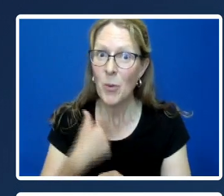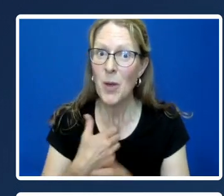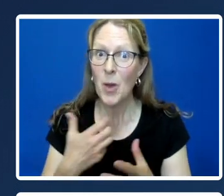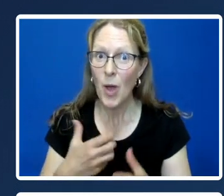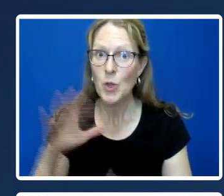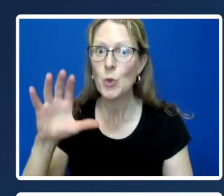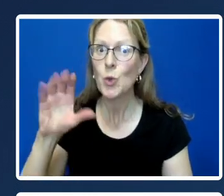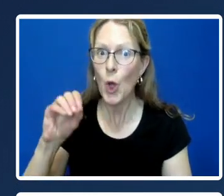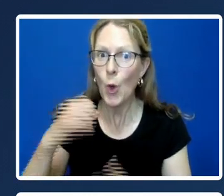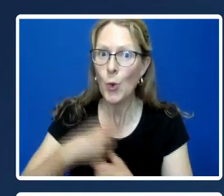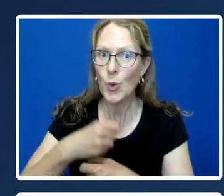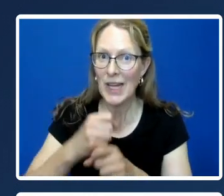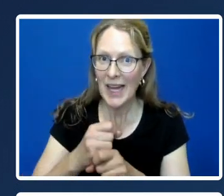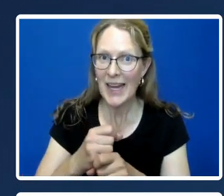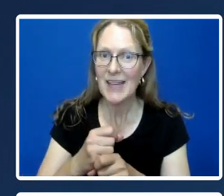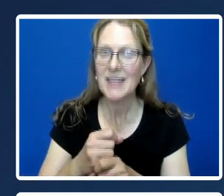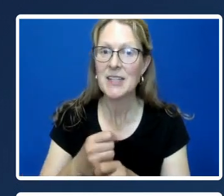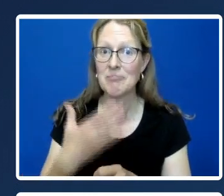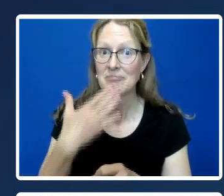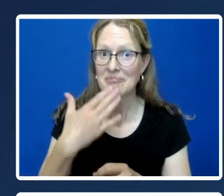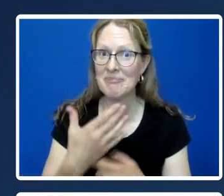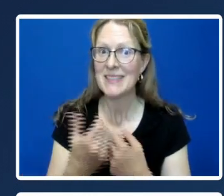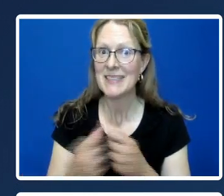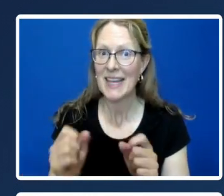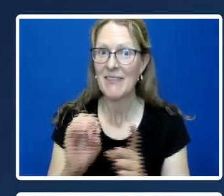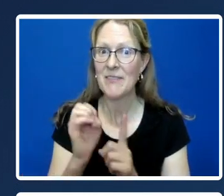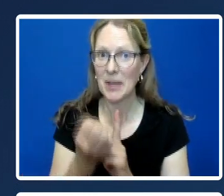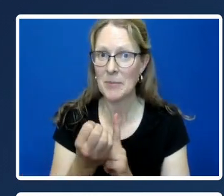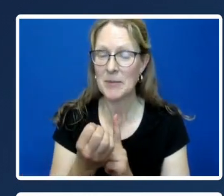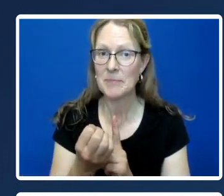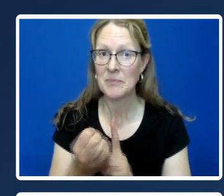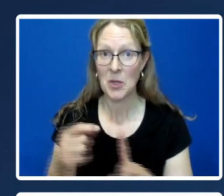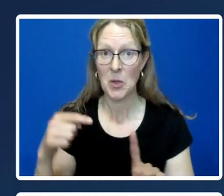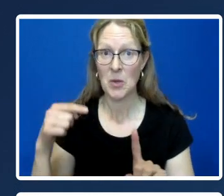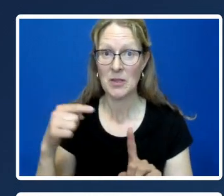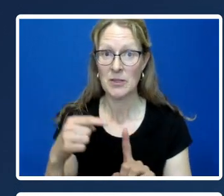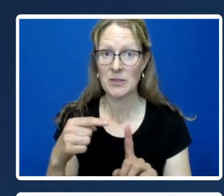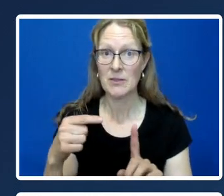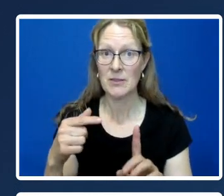environment. So, these were the guidelines that we came up together with during Session 2. And